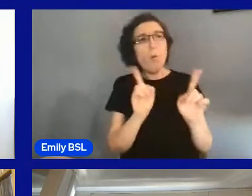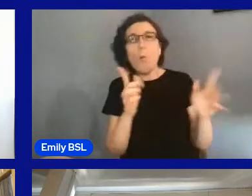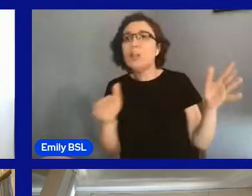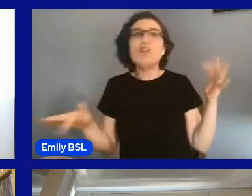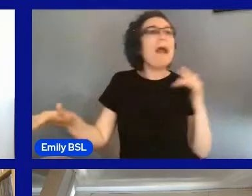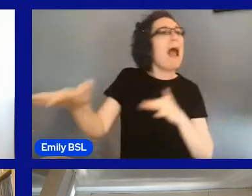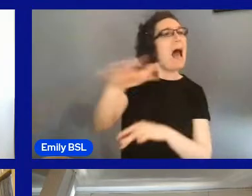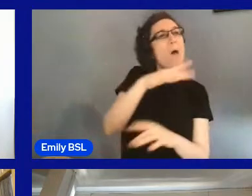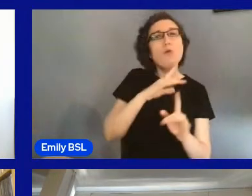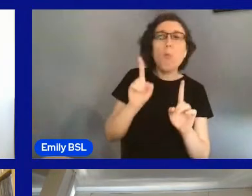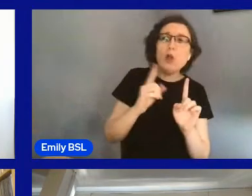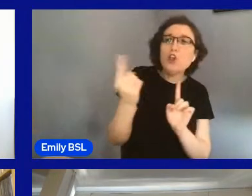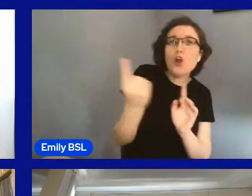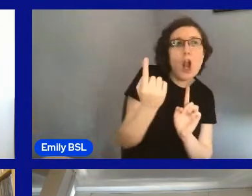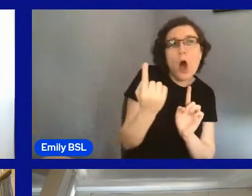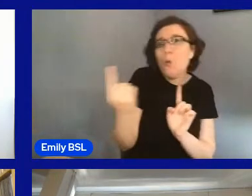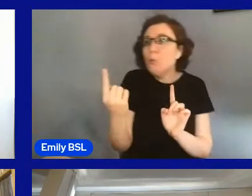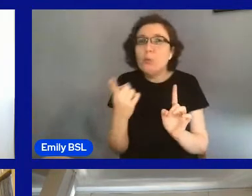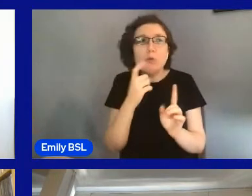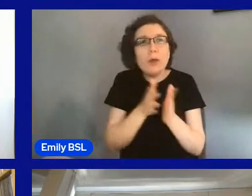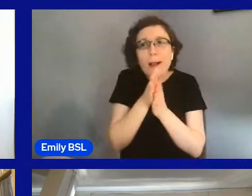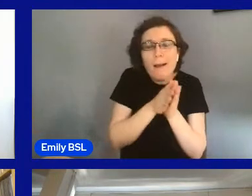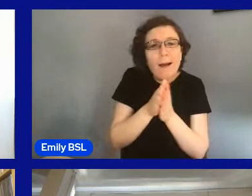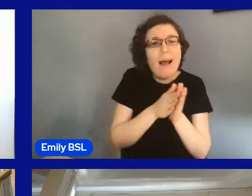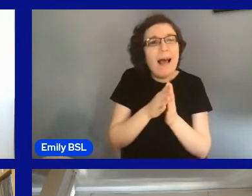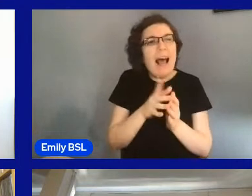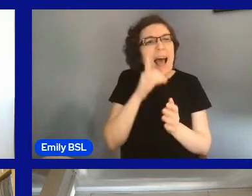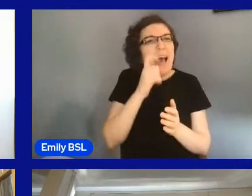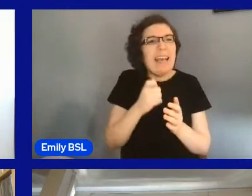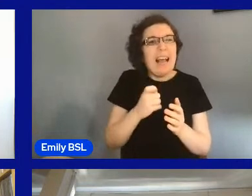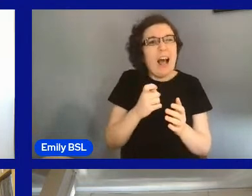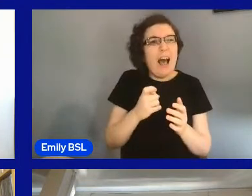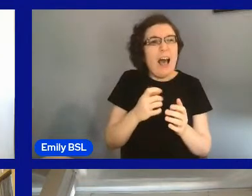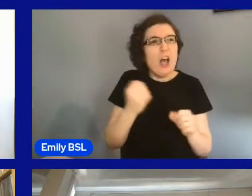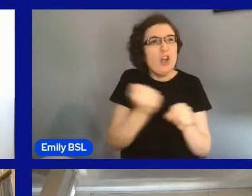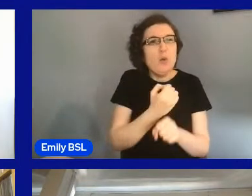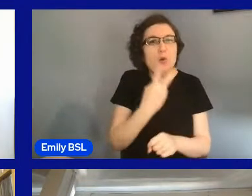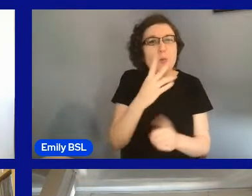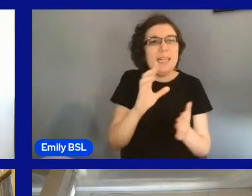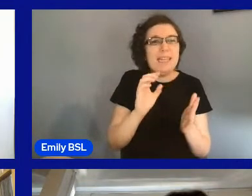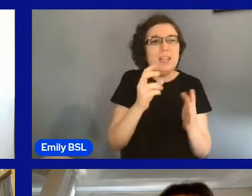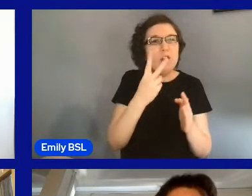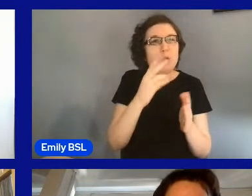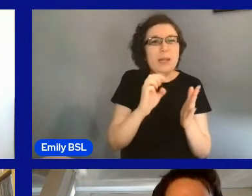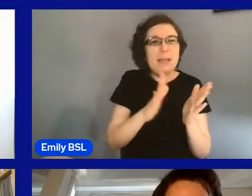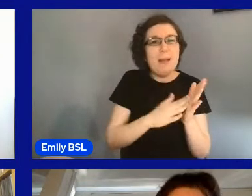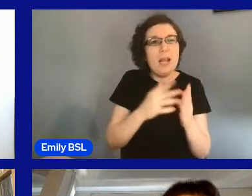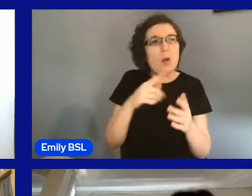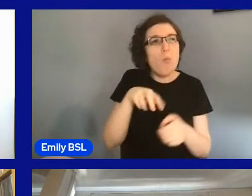in what you are going to do, it's all about the here and now, it's more about-I have an